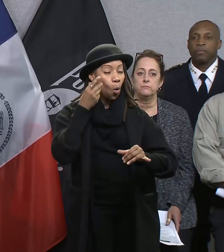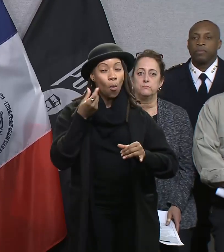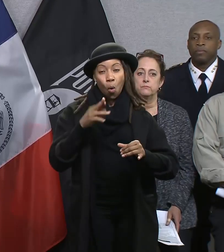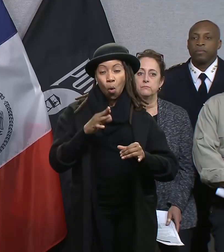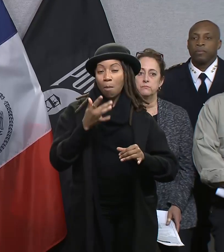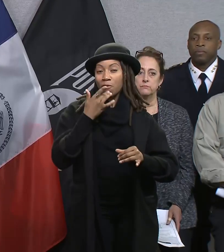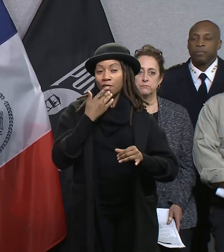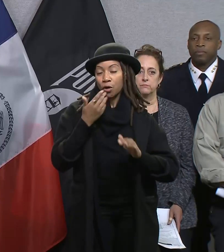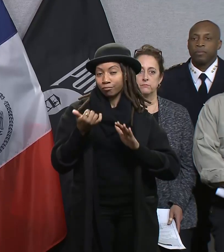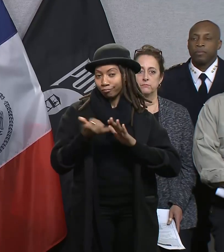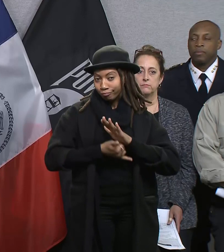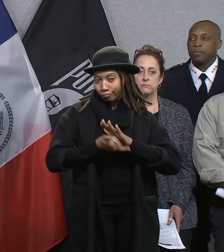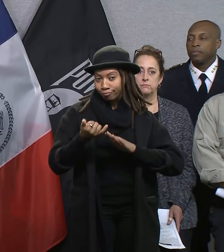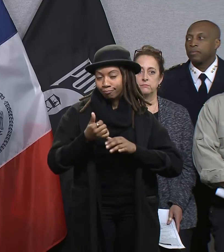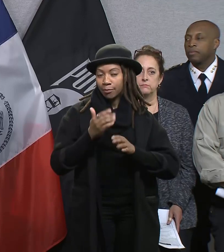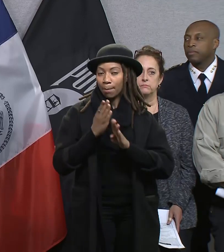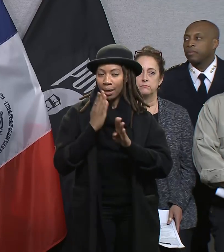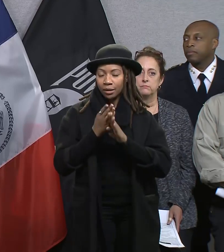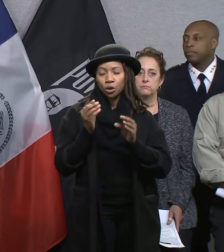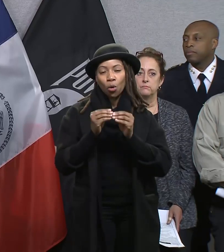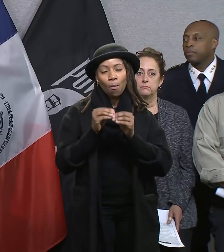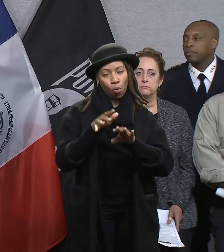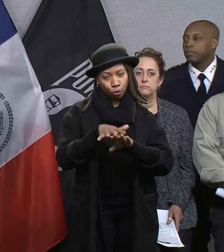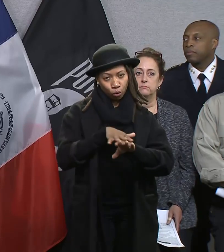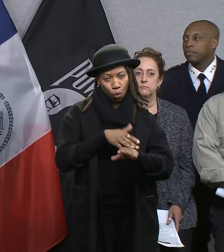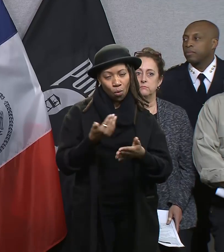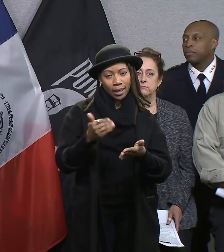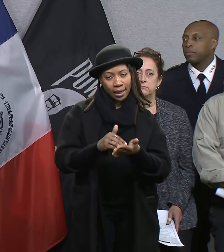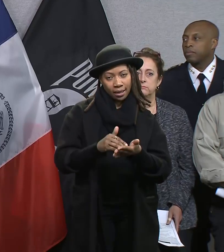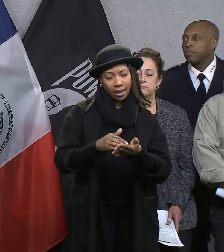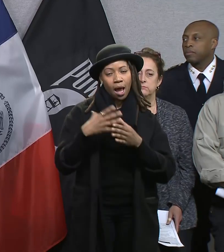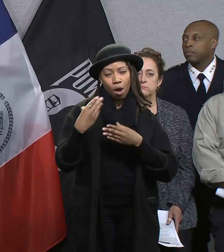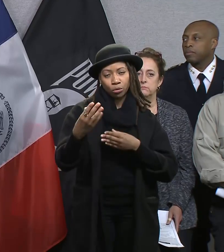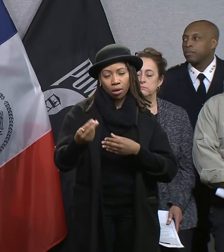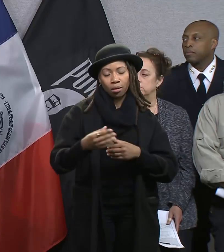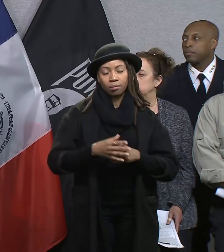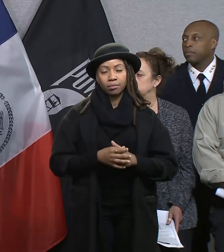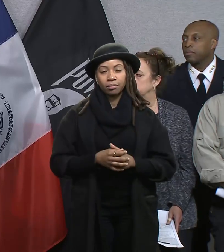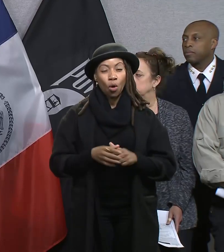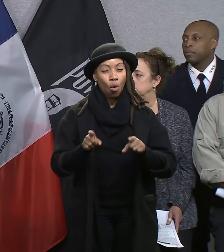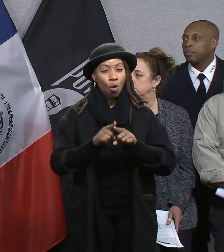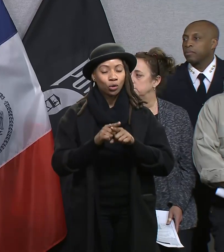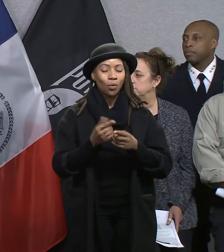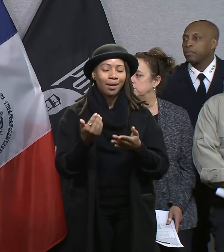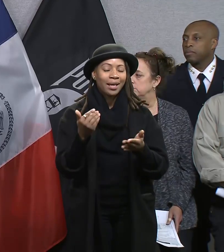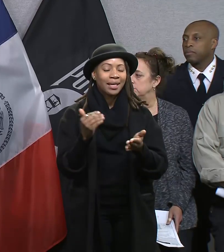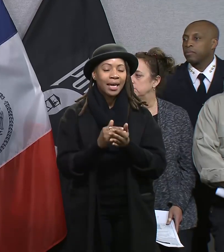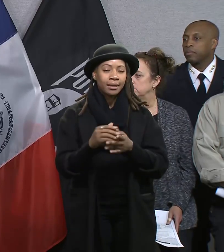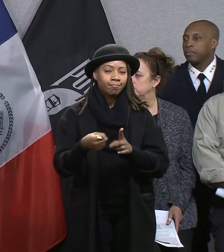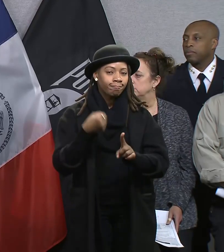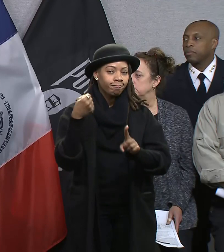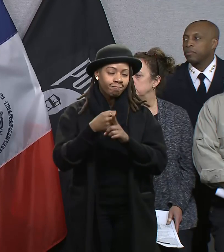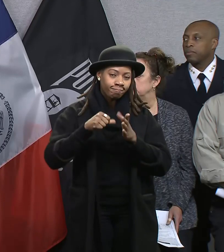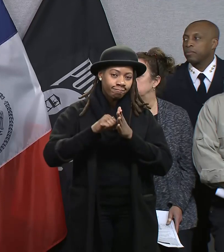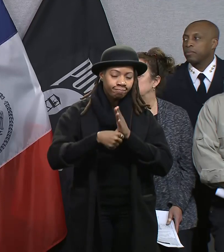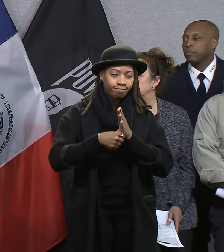MAKING PLANS FOR THE DAY AND YOU HAVE THE OPPORTUNITY TO STAY HOME OR USE MASS TRSIANT THAT IS FAR